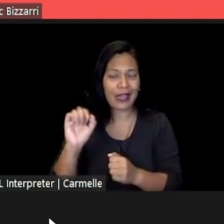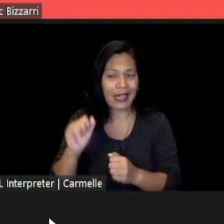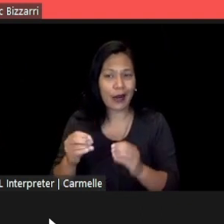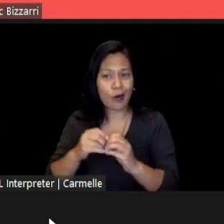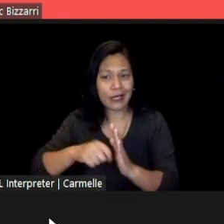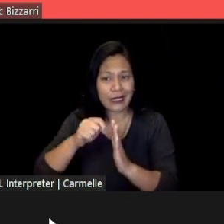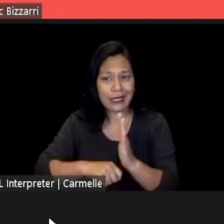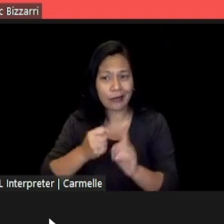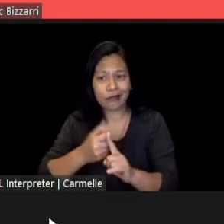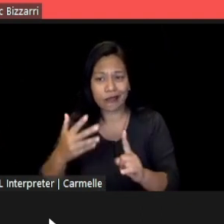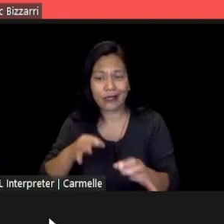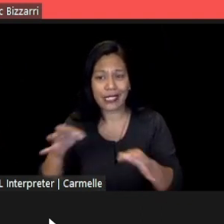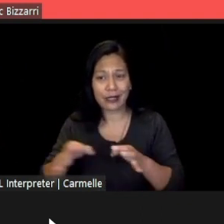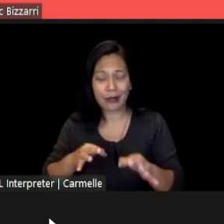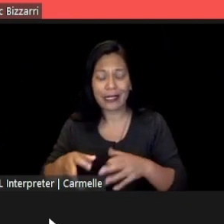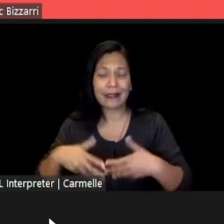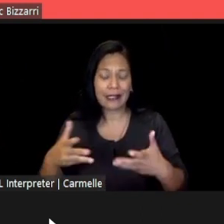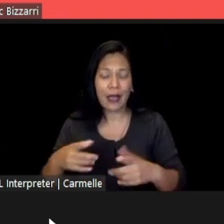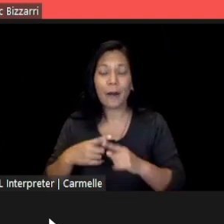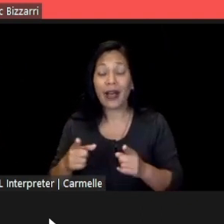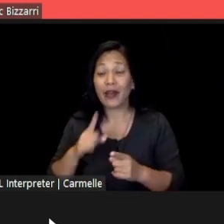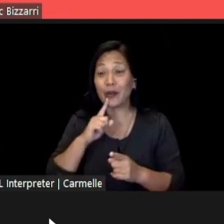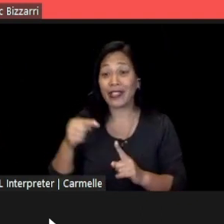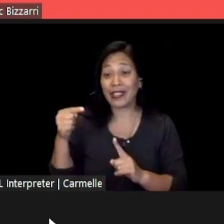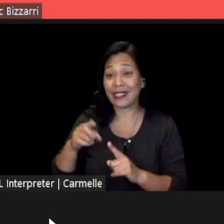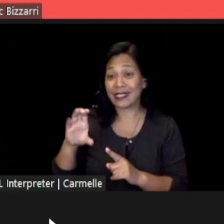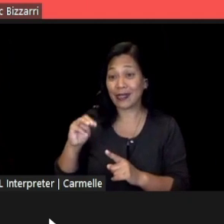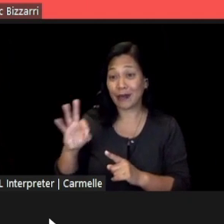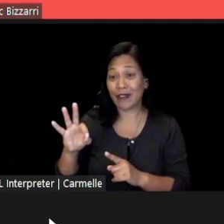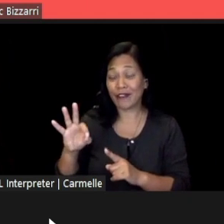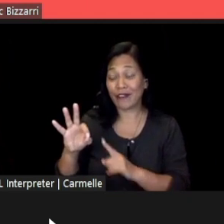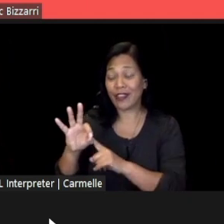but, you know, the CMF funds the projects based on the application.